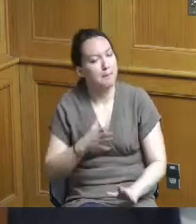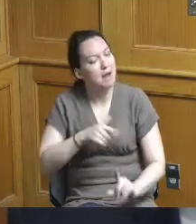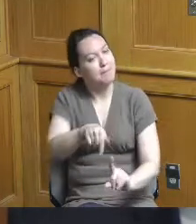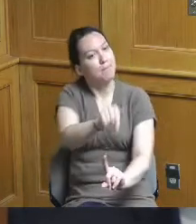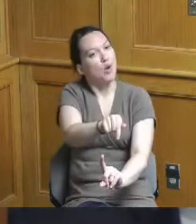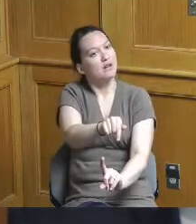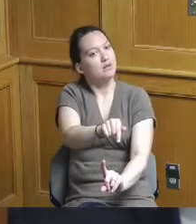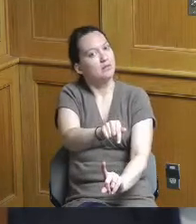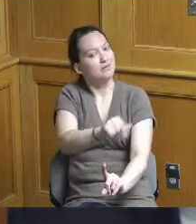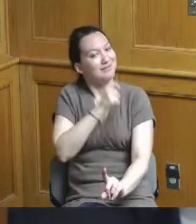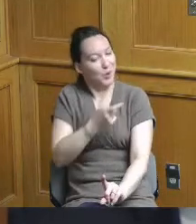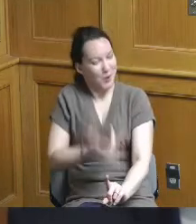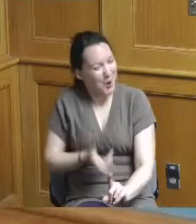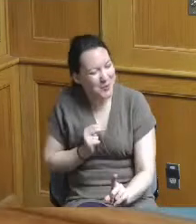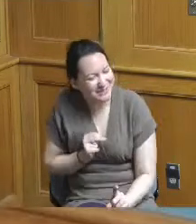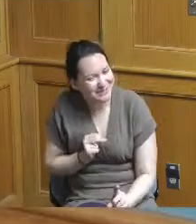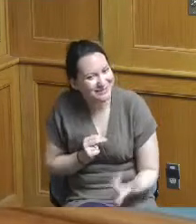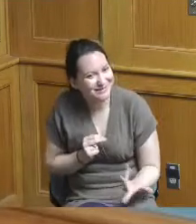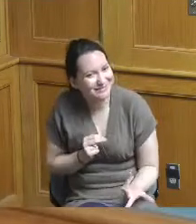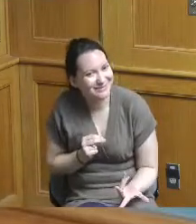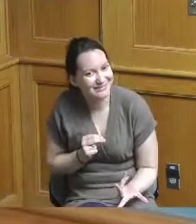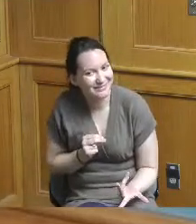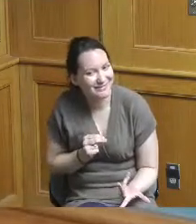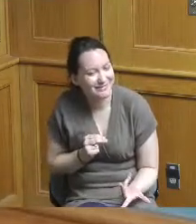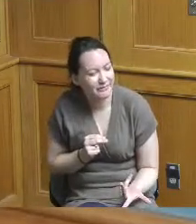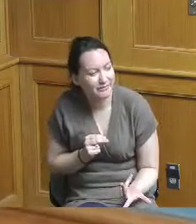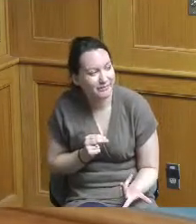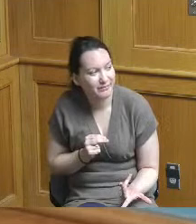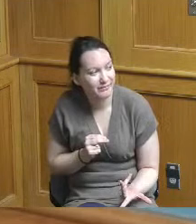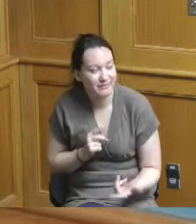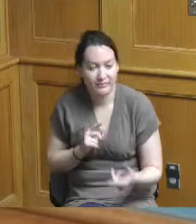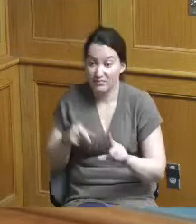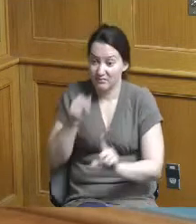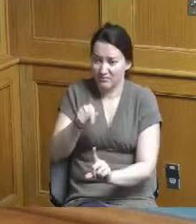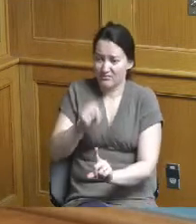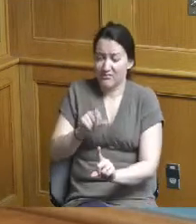we don't own it but we that's the going back to what I said about these other things we